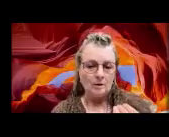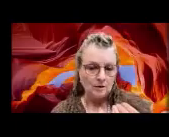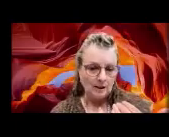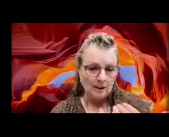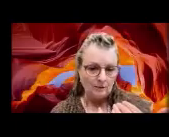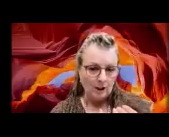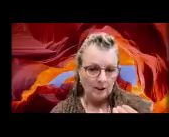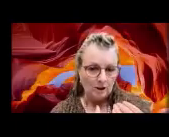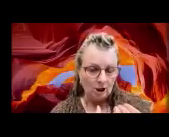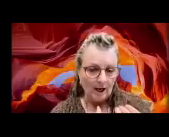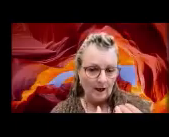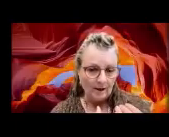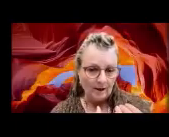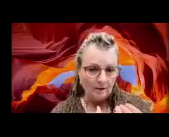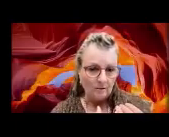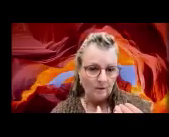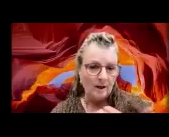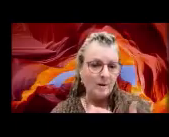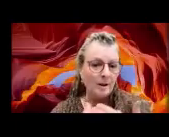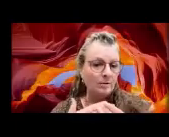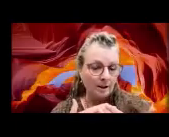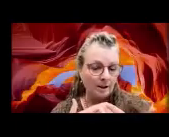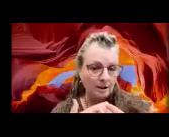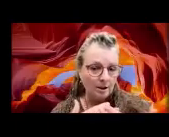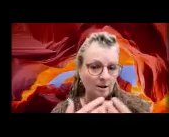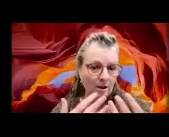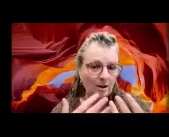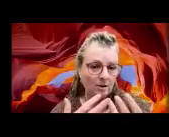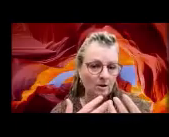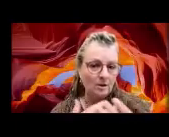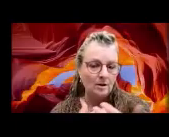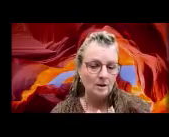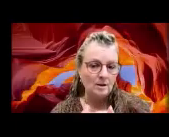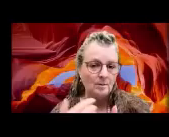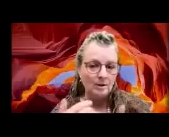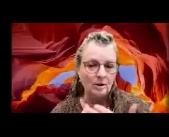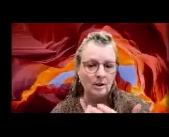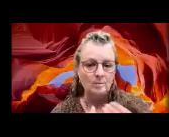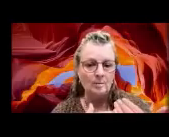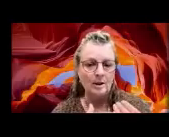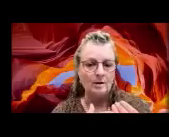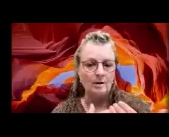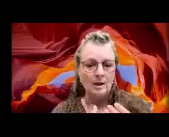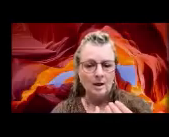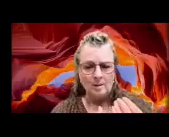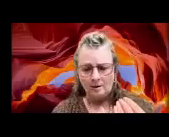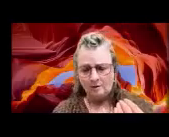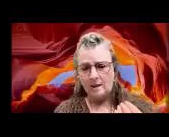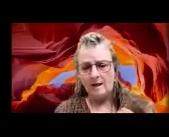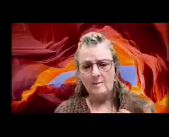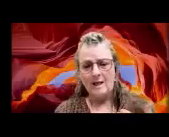those set of traits, Jack, we got better recognition, not as good as the male traits, but better. But if we named that